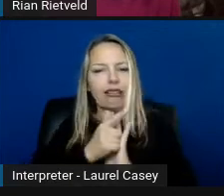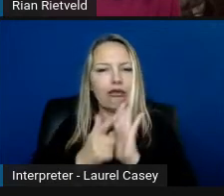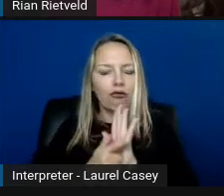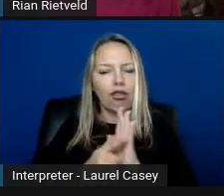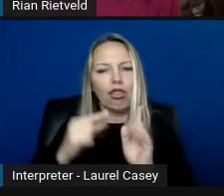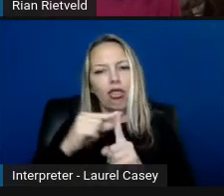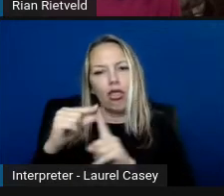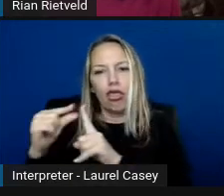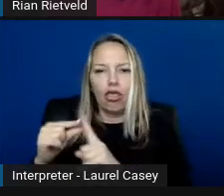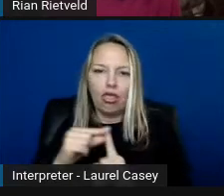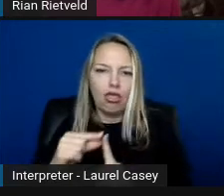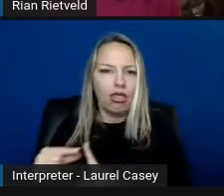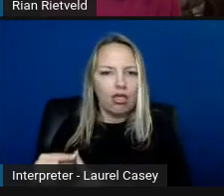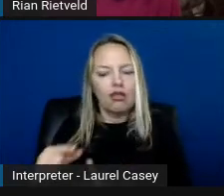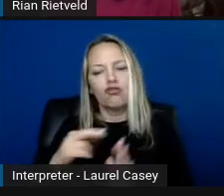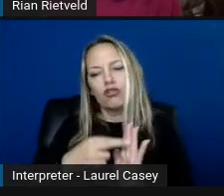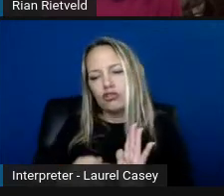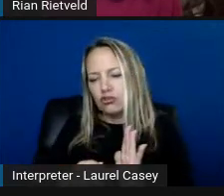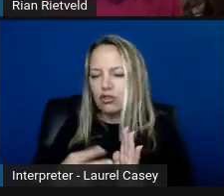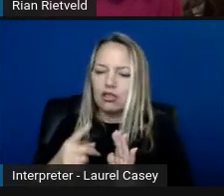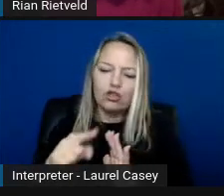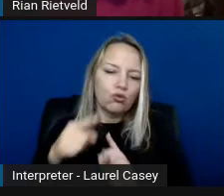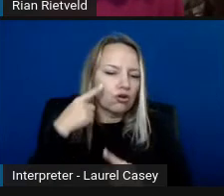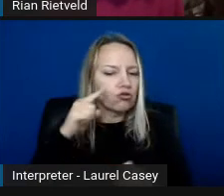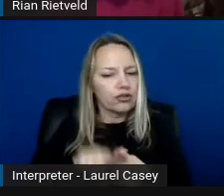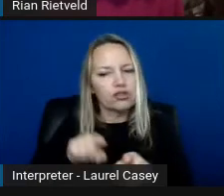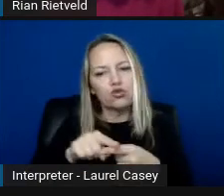by registering you are agreeing to their terms and conditions.